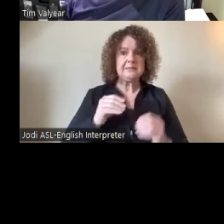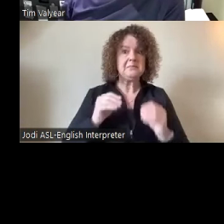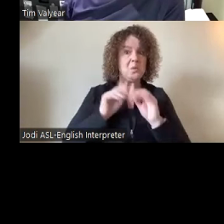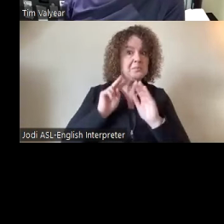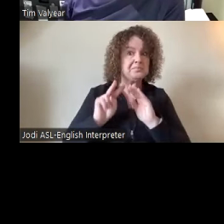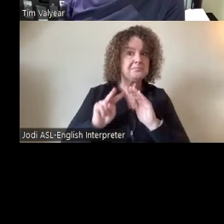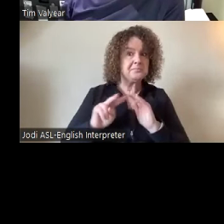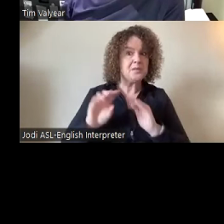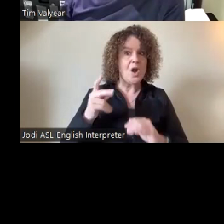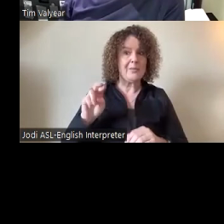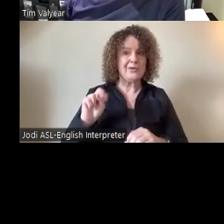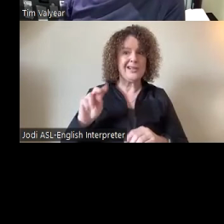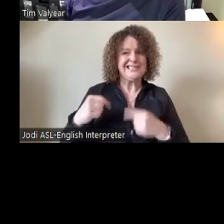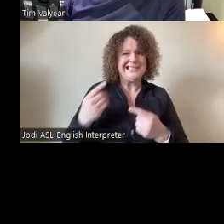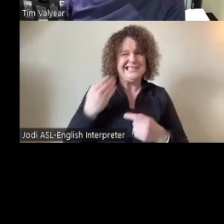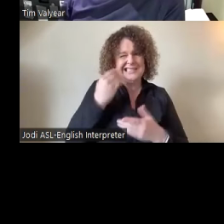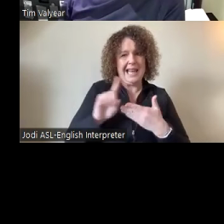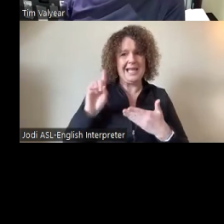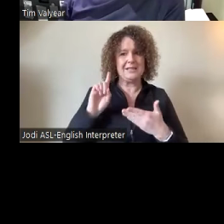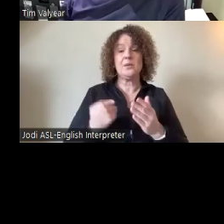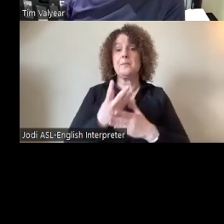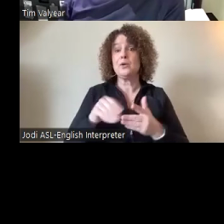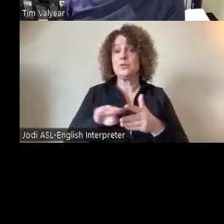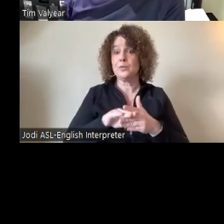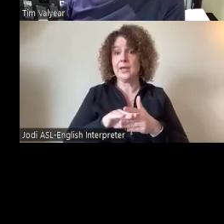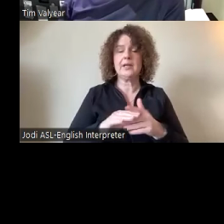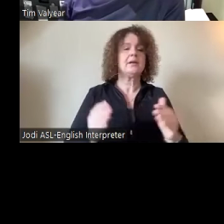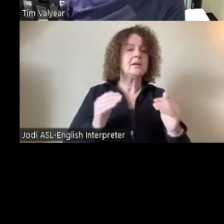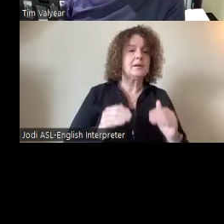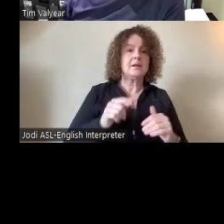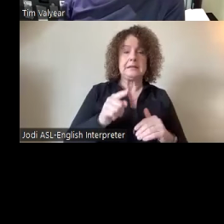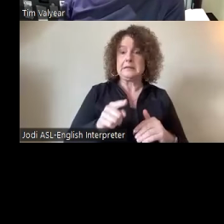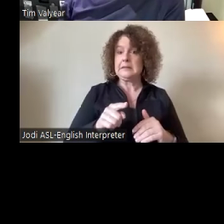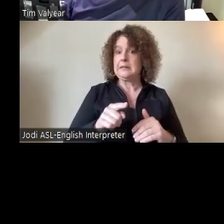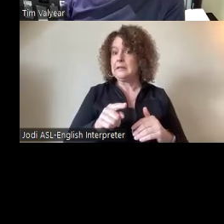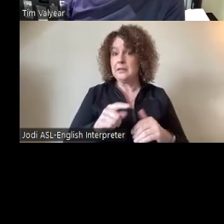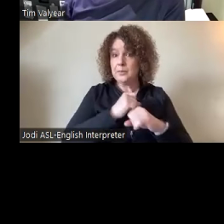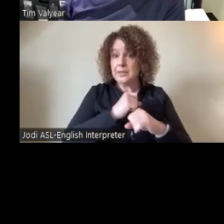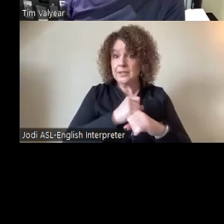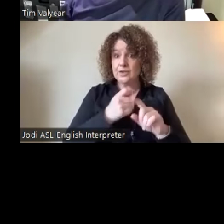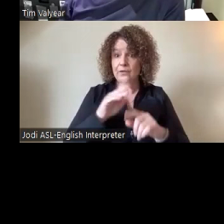transmissible than delta. So there is a big, again, risk that you are going to see much more Omicron since the